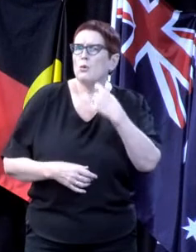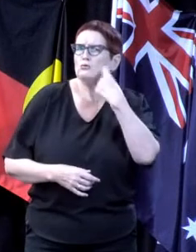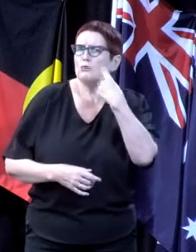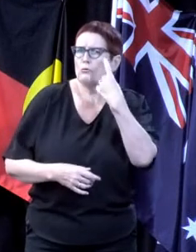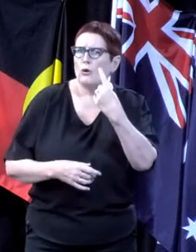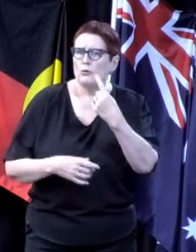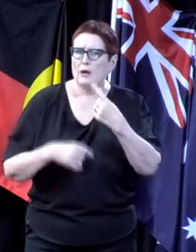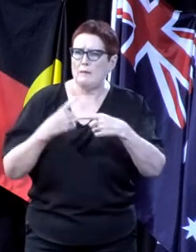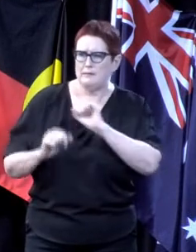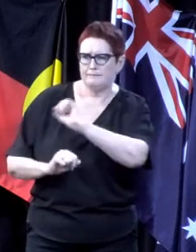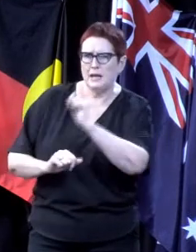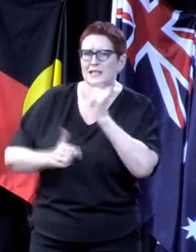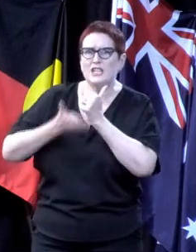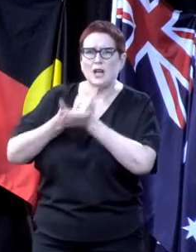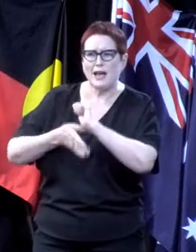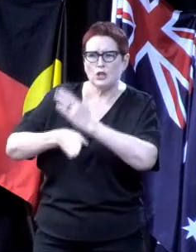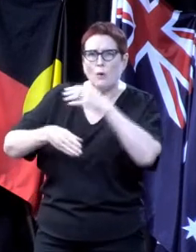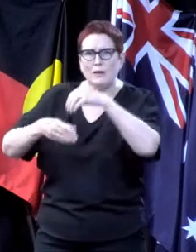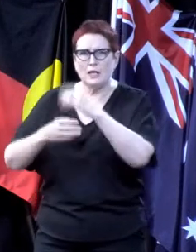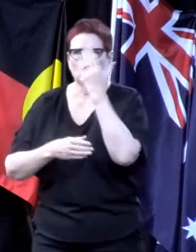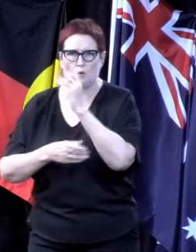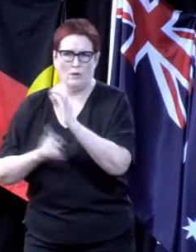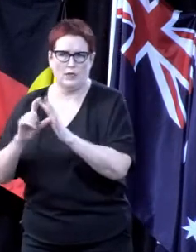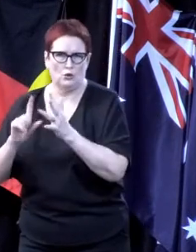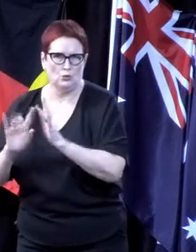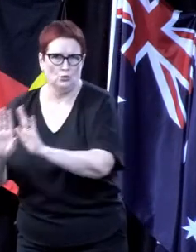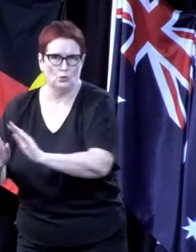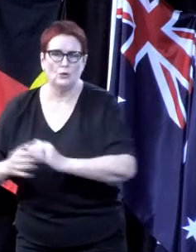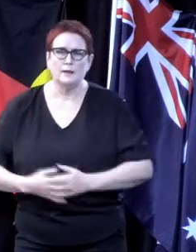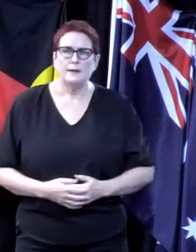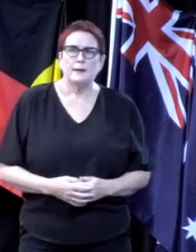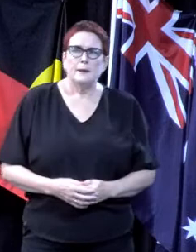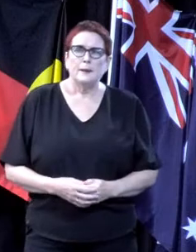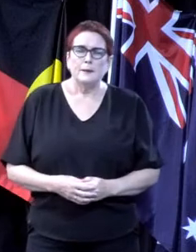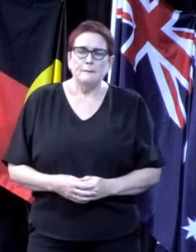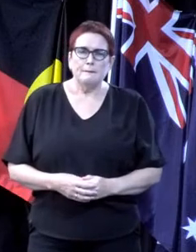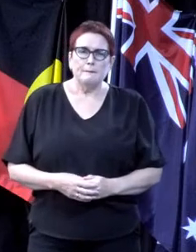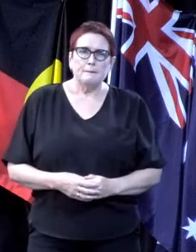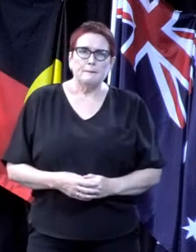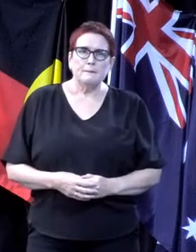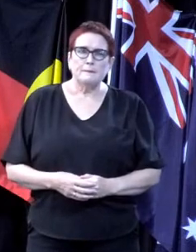as to their roles within schools. And I think, refreshingly, you will note from all of the statements